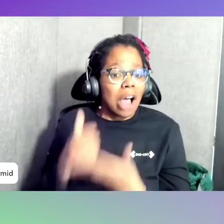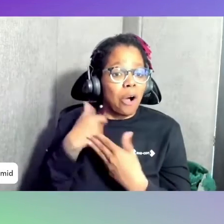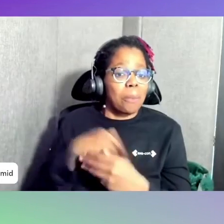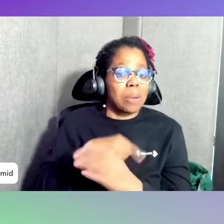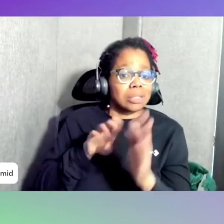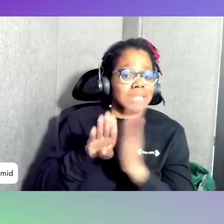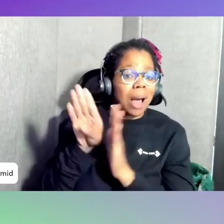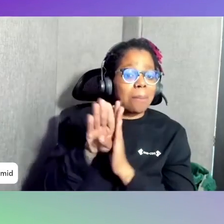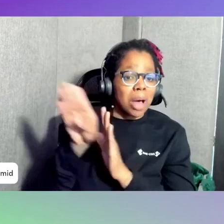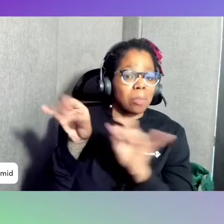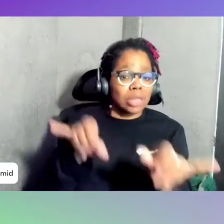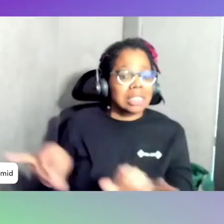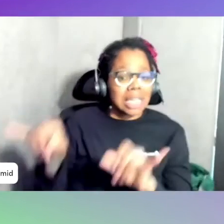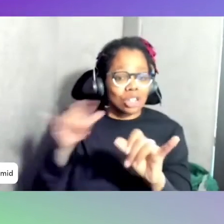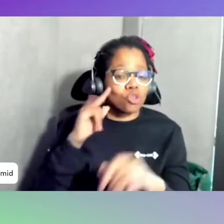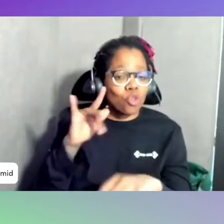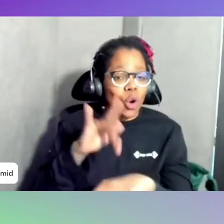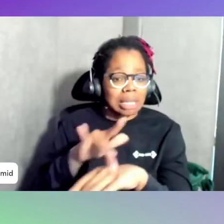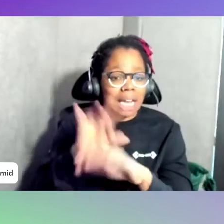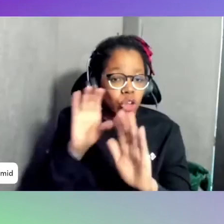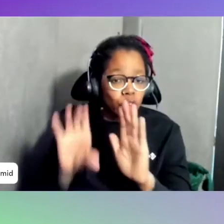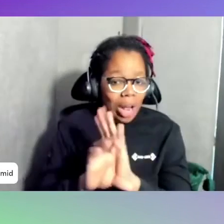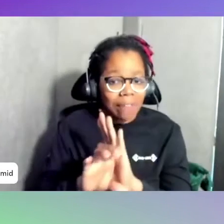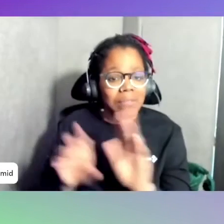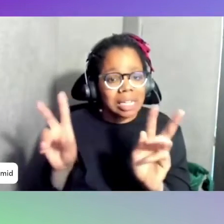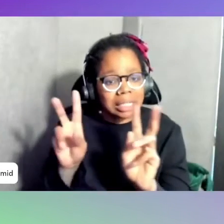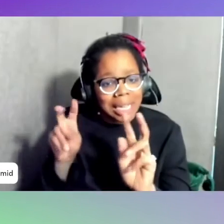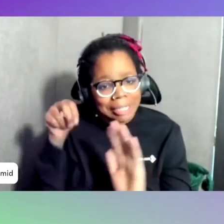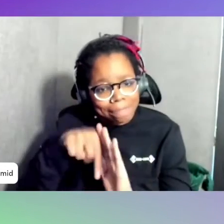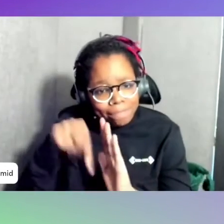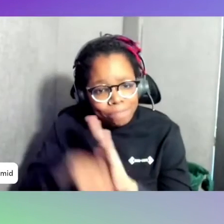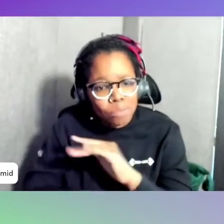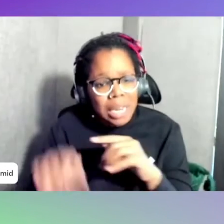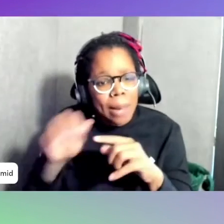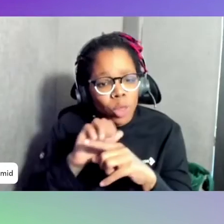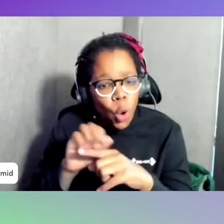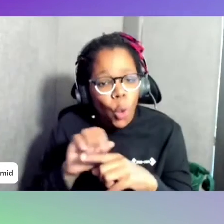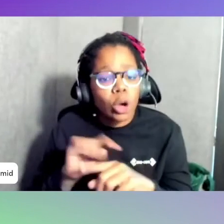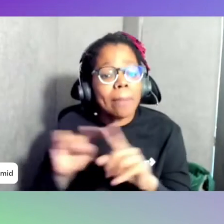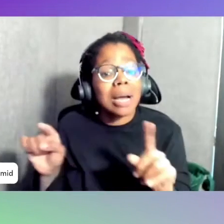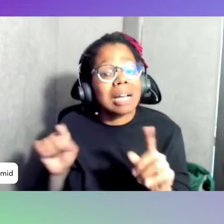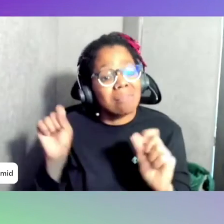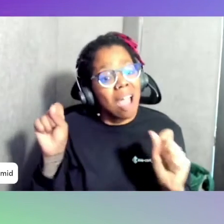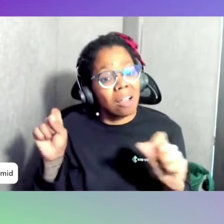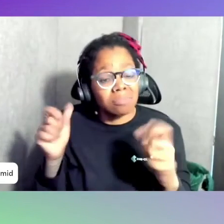thinking about designs like guides and standards, and that help a lot of people, and designers can join us to come